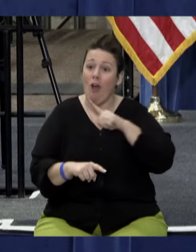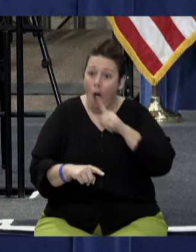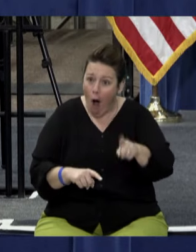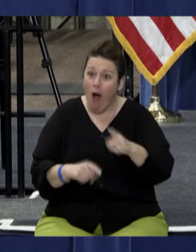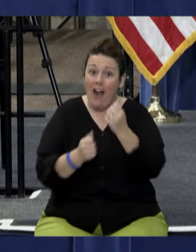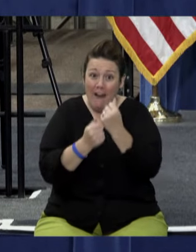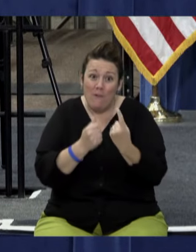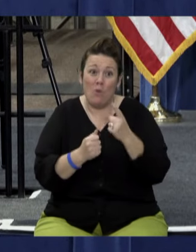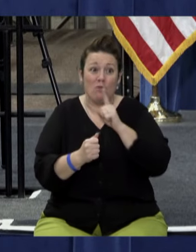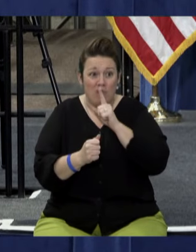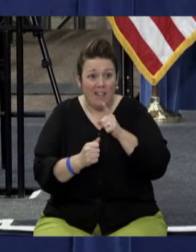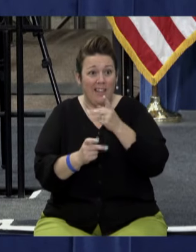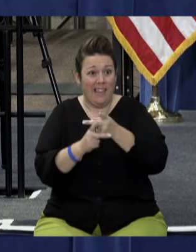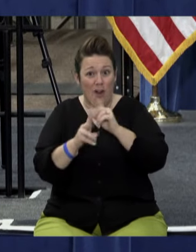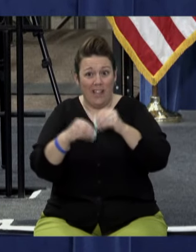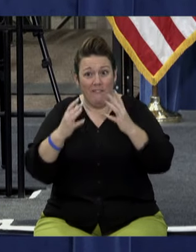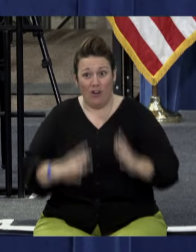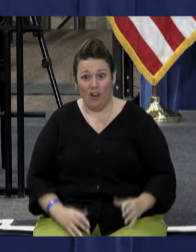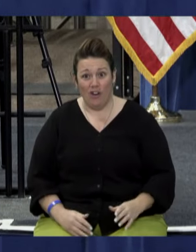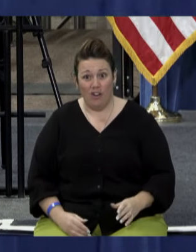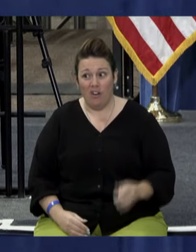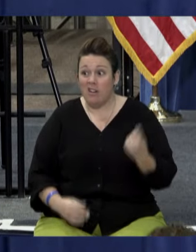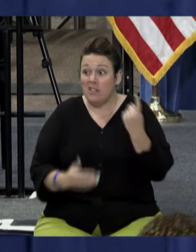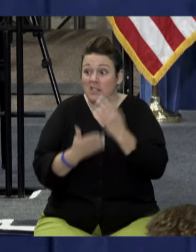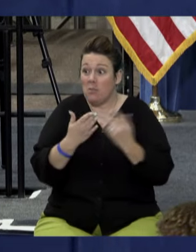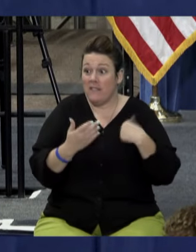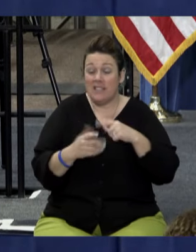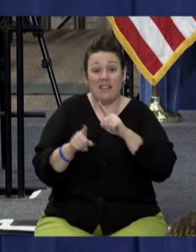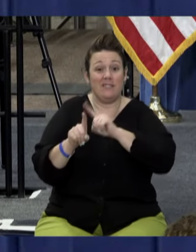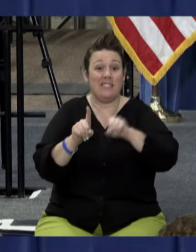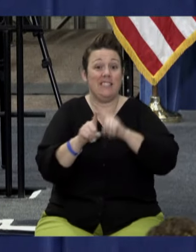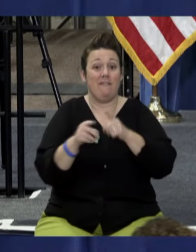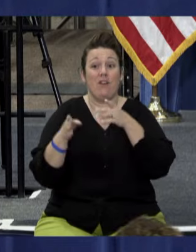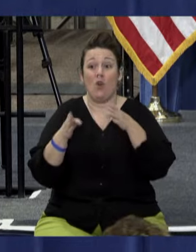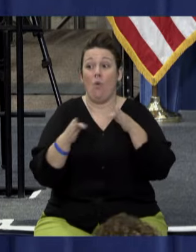a caregiver. Some of us just have different ways of doing it. And you say, well, Doug, maybe you